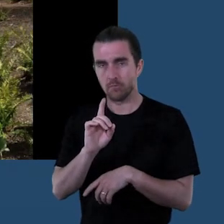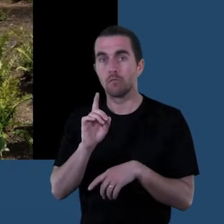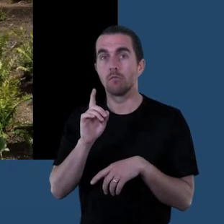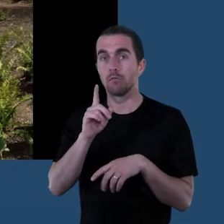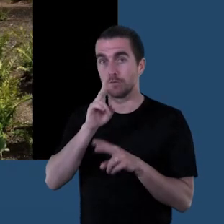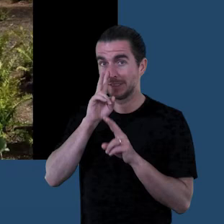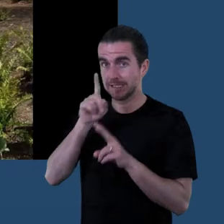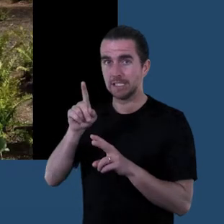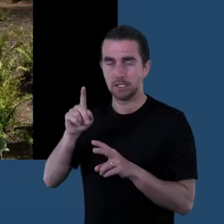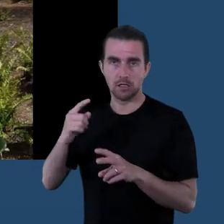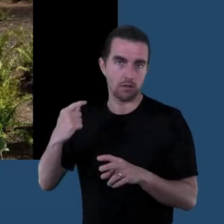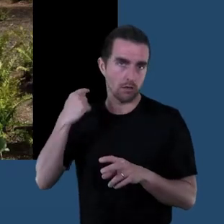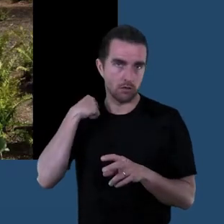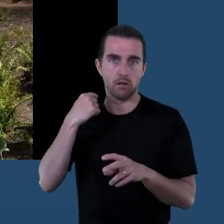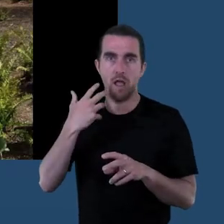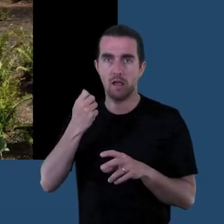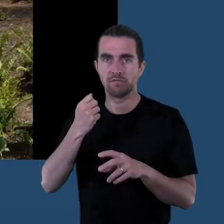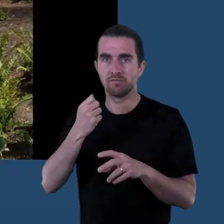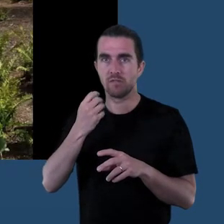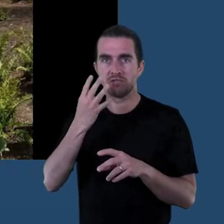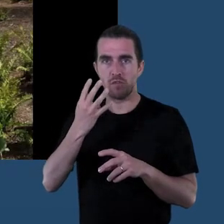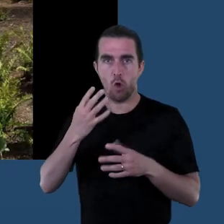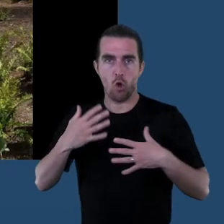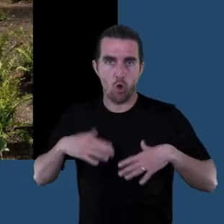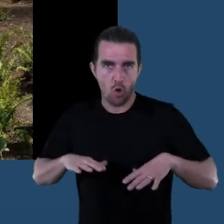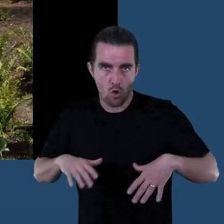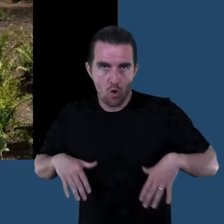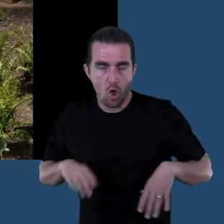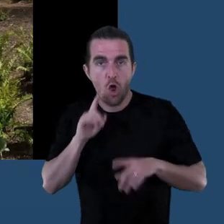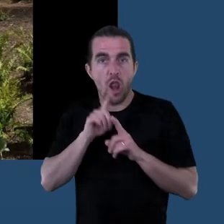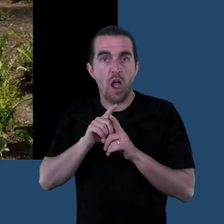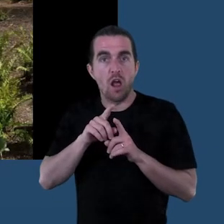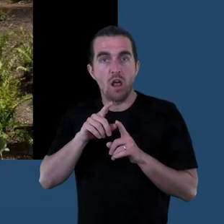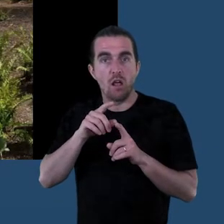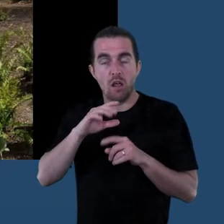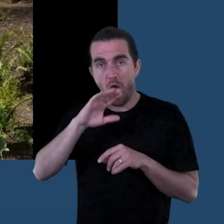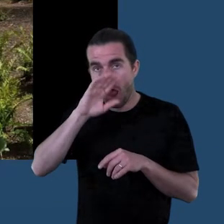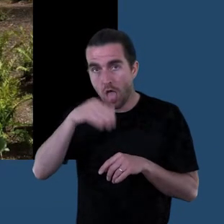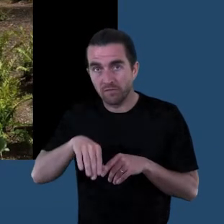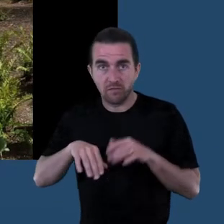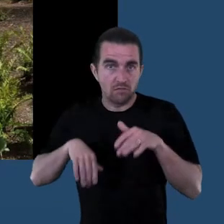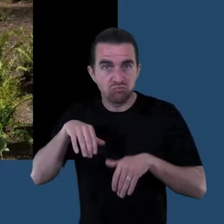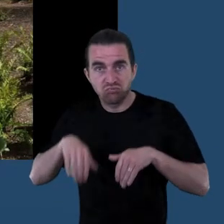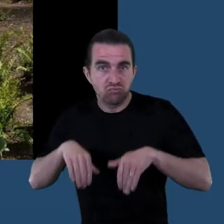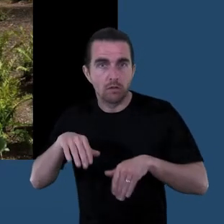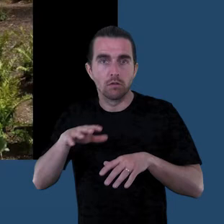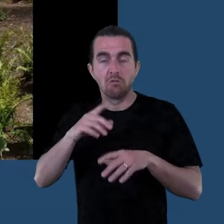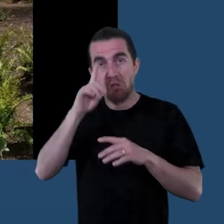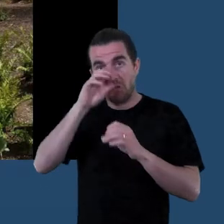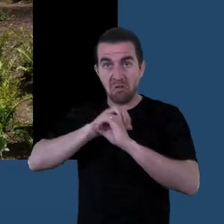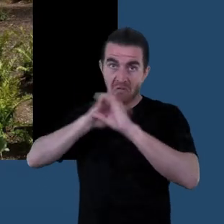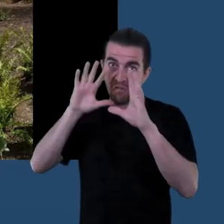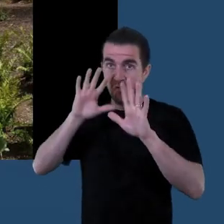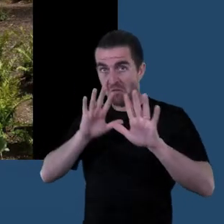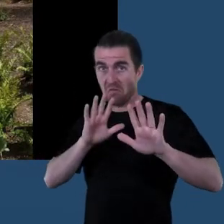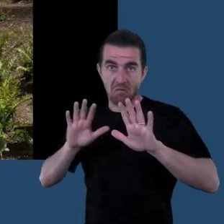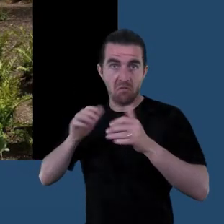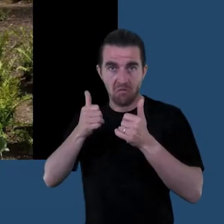You've got one at the back there on all fours. So looking like an elephant. So that's one interpretation about how these creatures would have moved around.